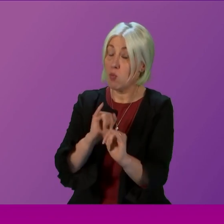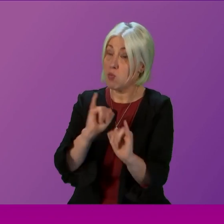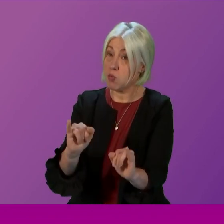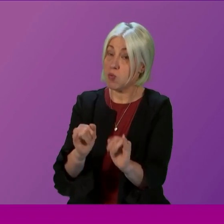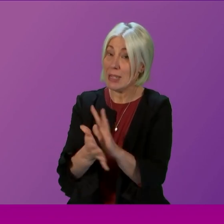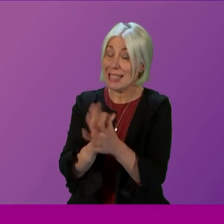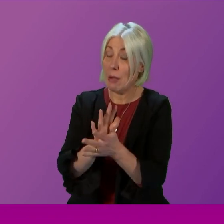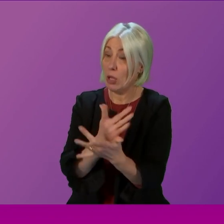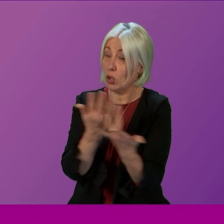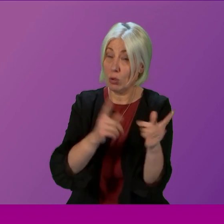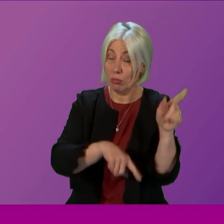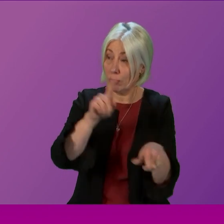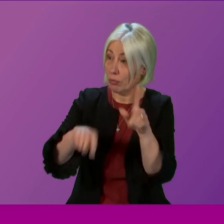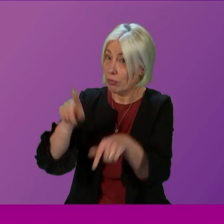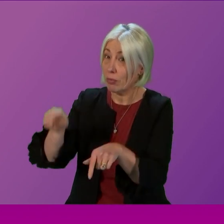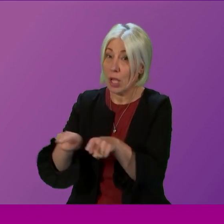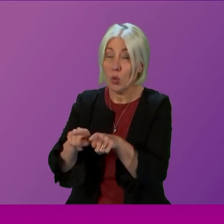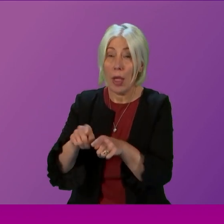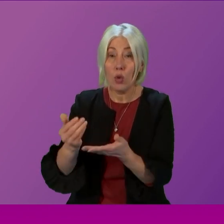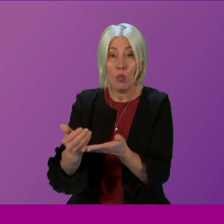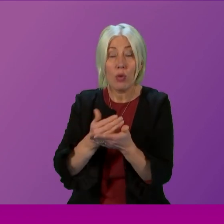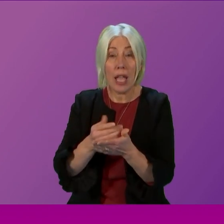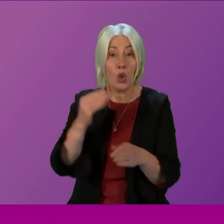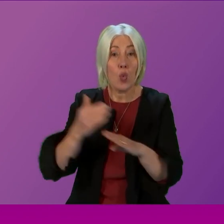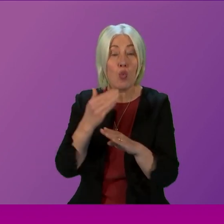of sectors, including protections for workers that have been gained